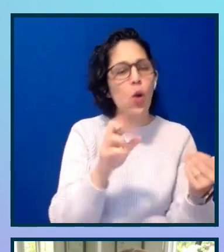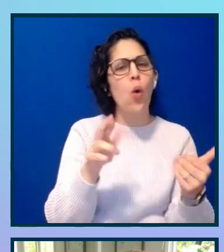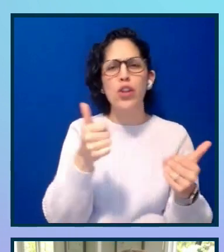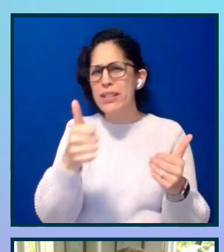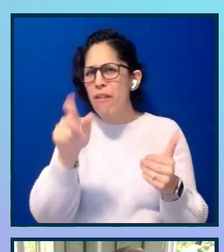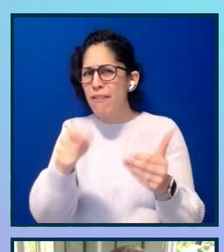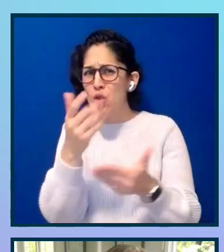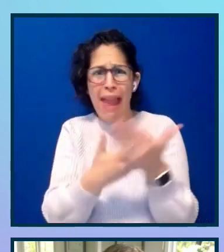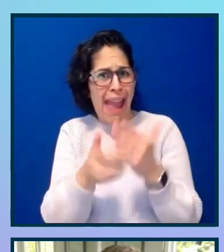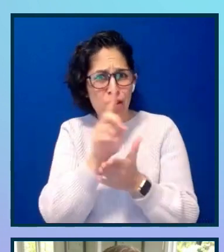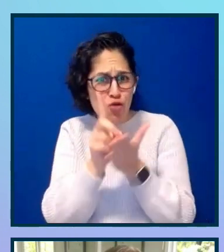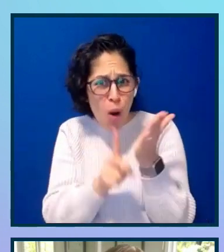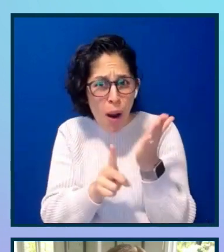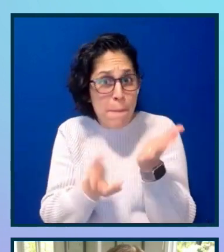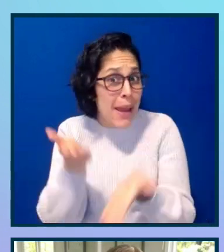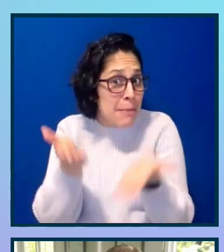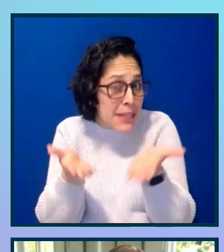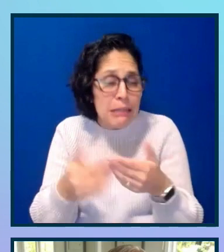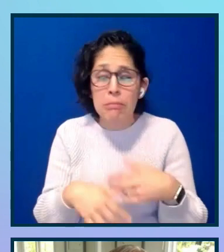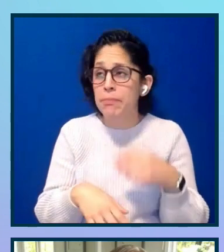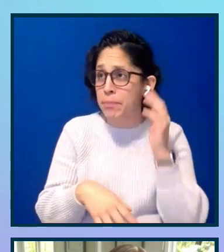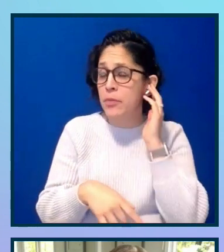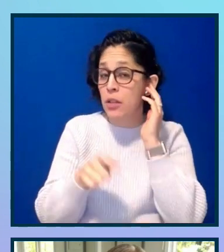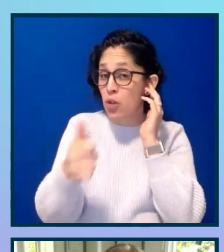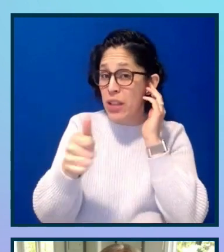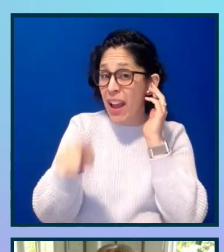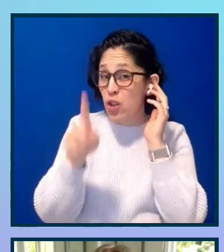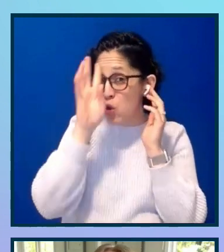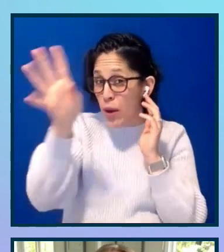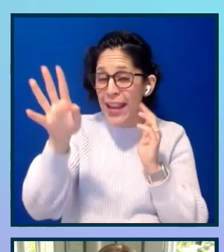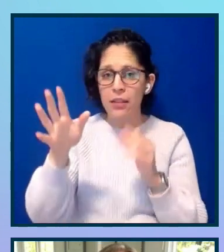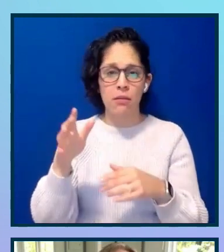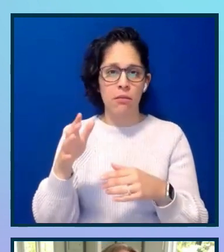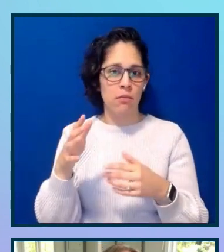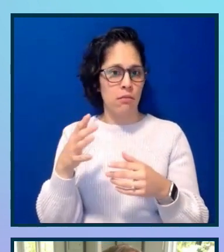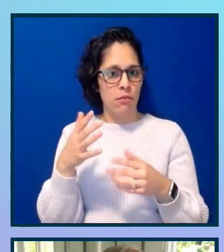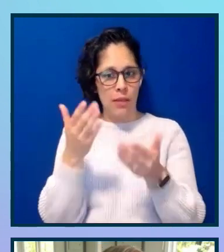Maybe you have to actually create the mask yourself, which, you know, if anybody who uses